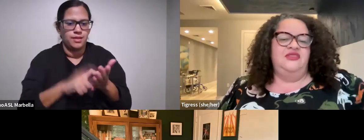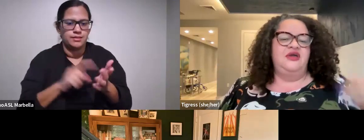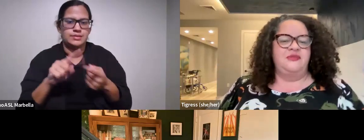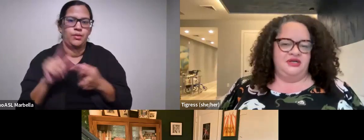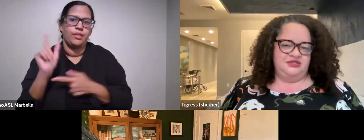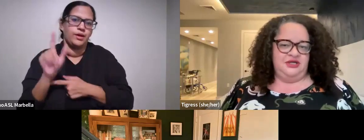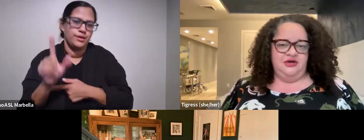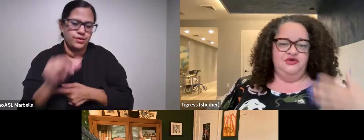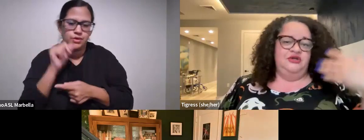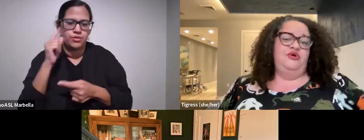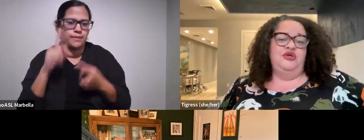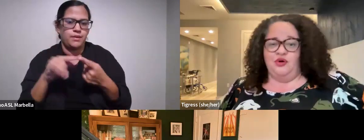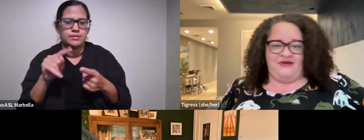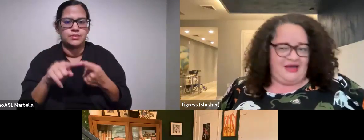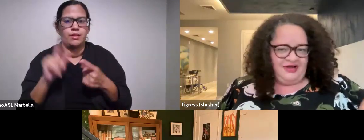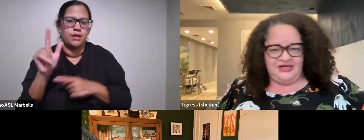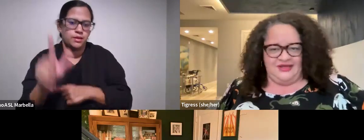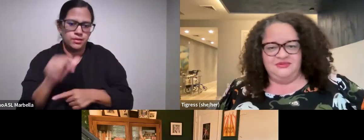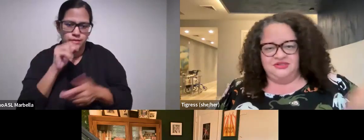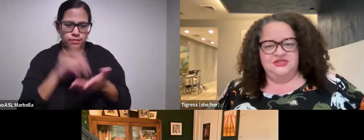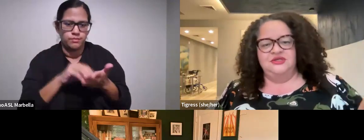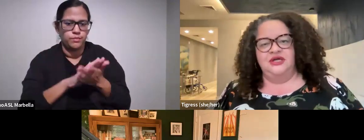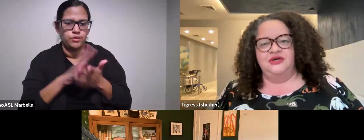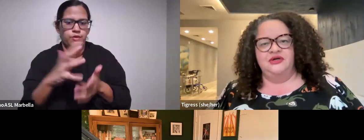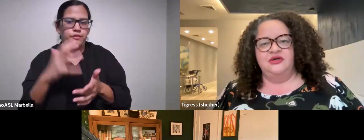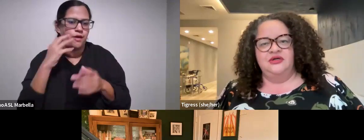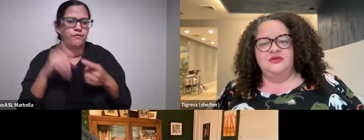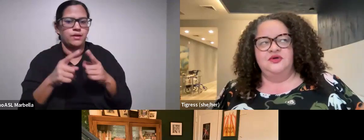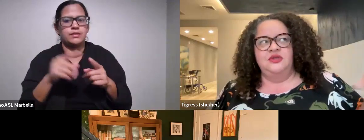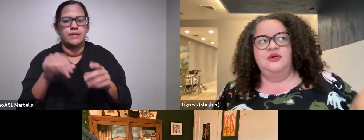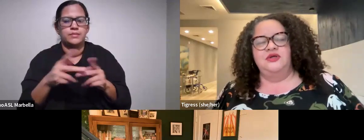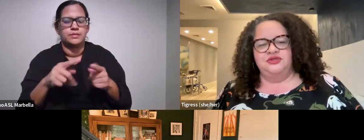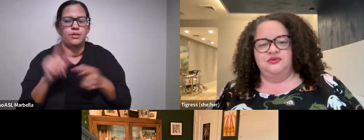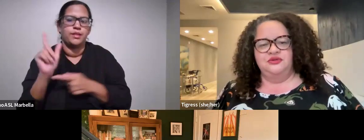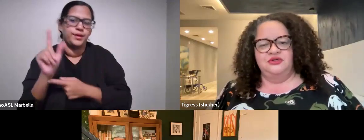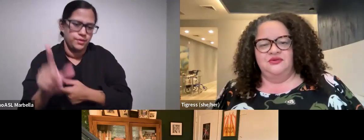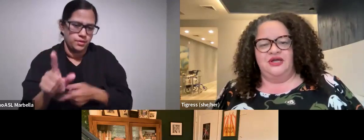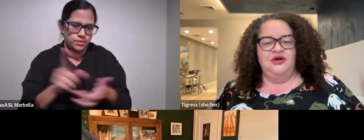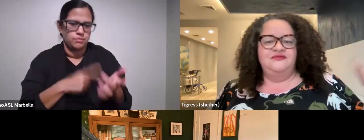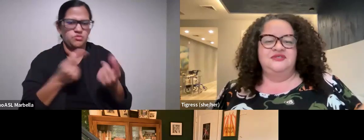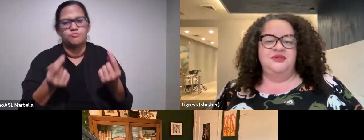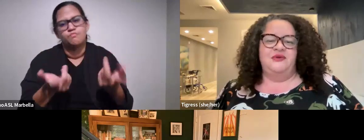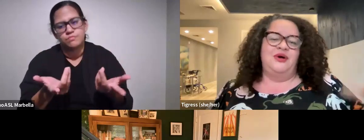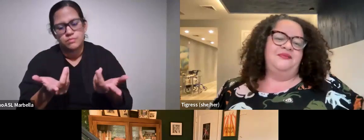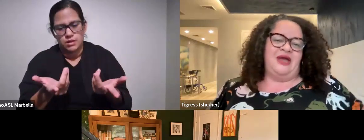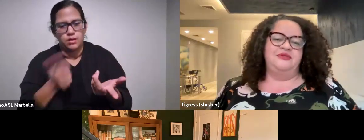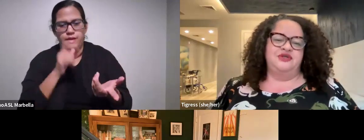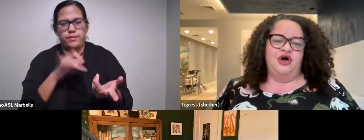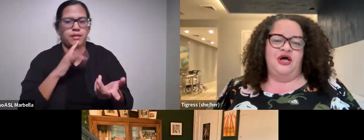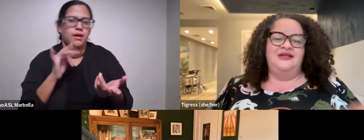didn't think about it until later. You didn't put your fat friend in that position until later. So then what do you do? You don't have to just be like, well, that one's gone.